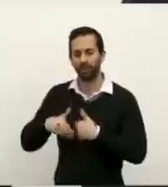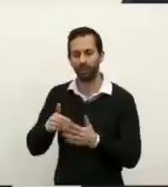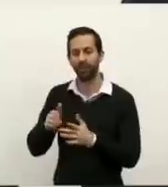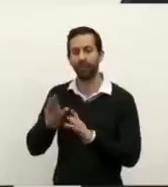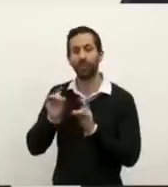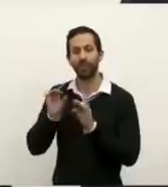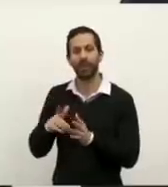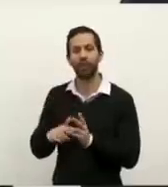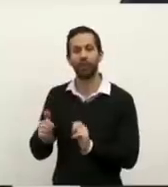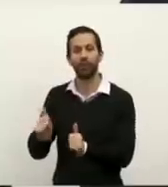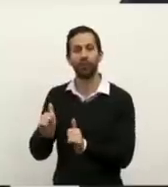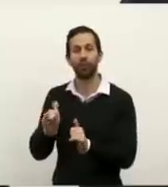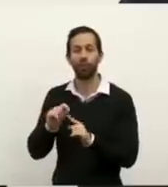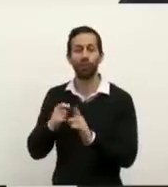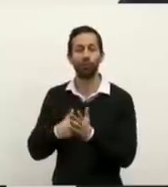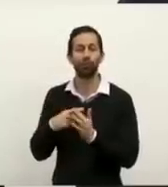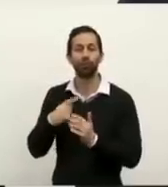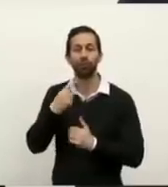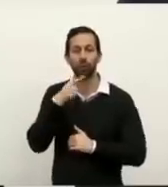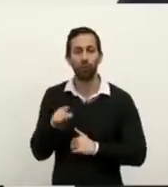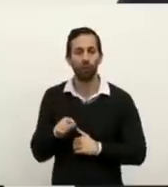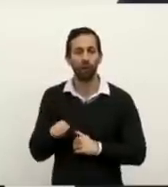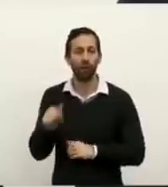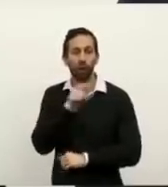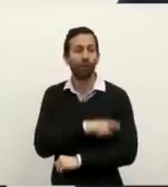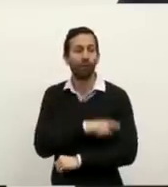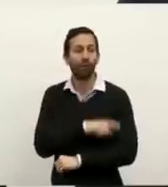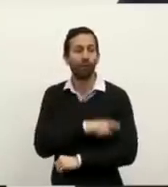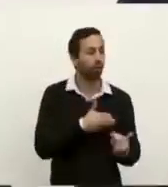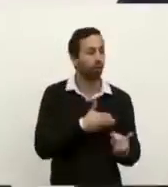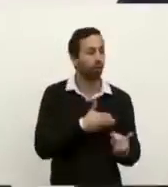sometimes even pre-ordering, if they're fairly confident it's going to go through.